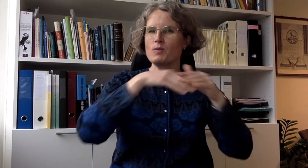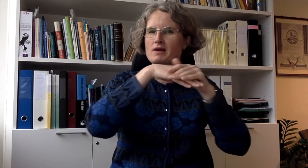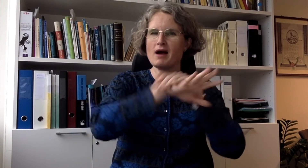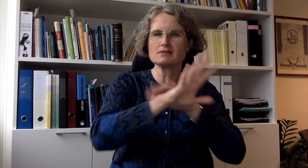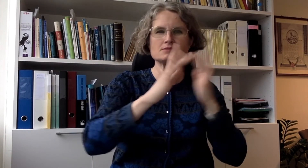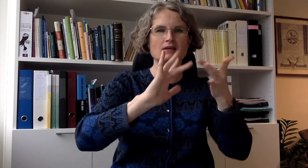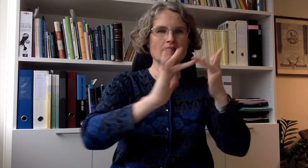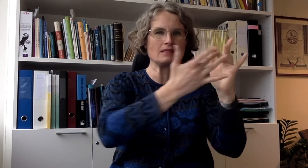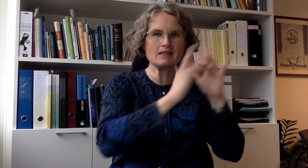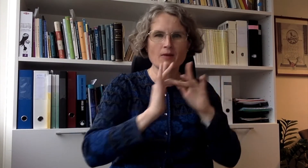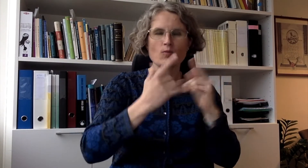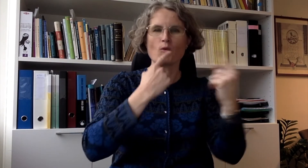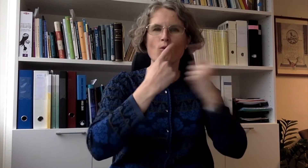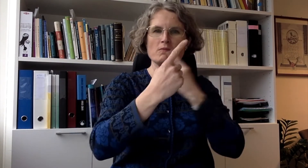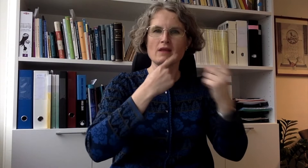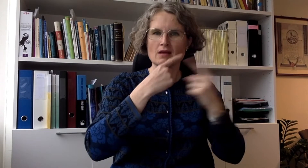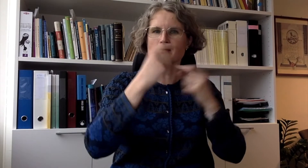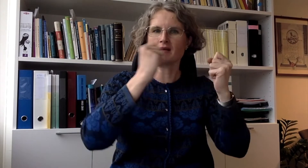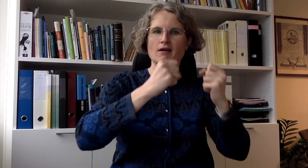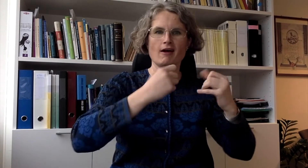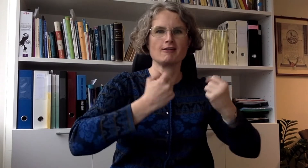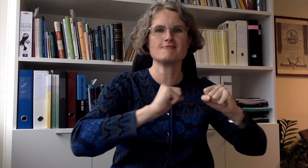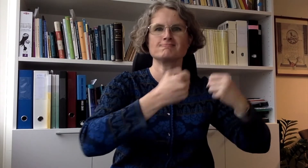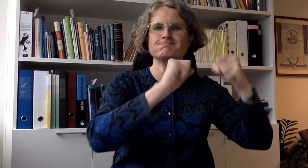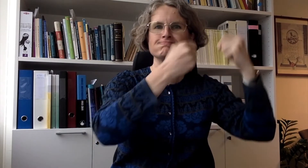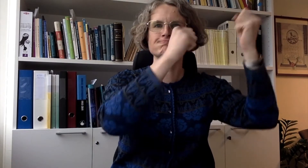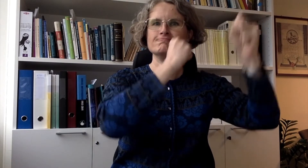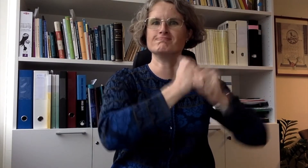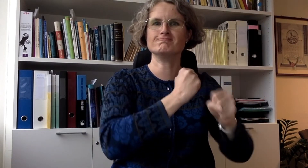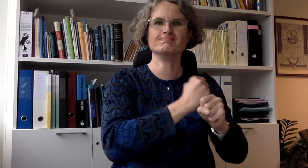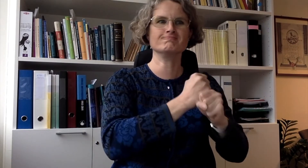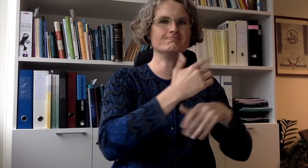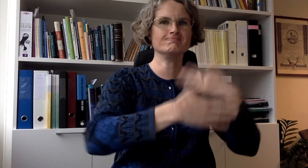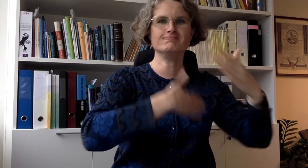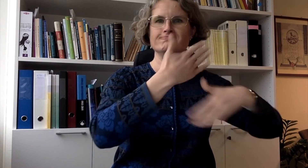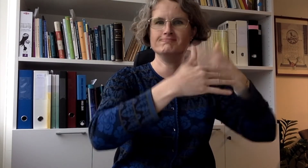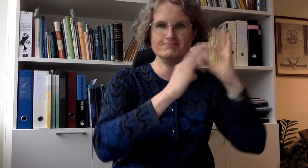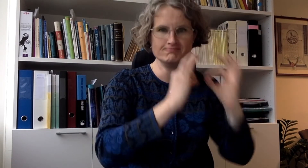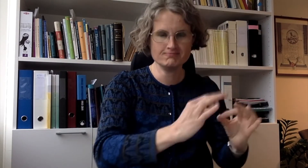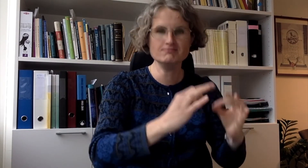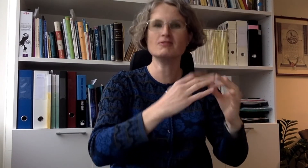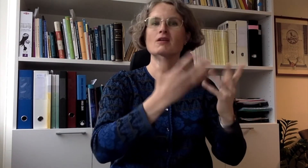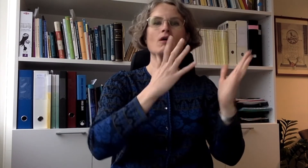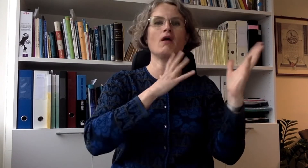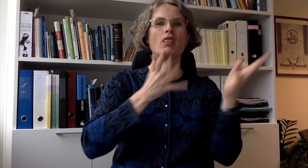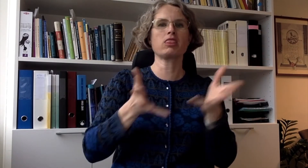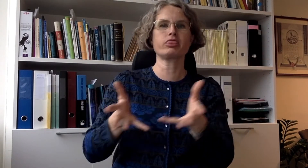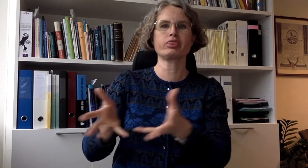education, language, accessibility and networking, communication and advance in their jobs.